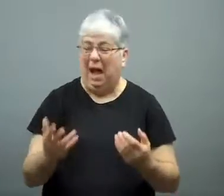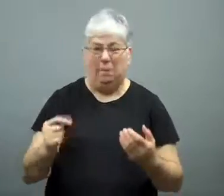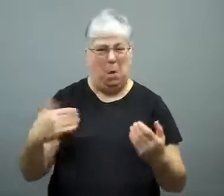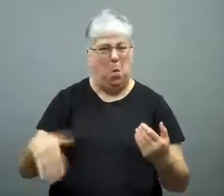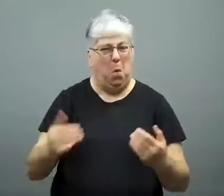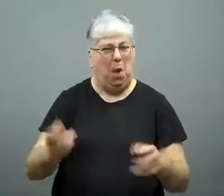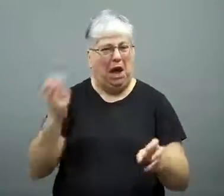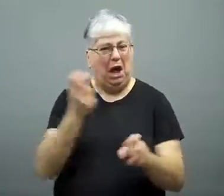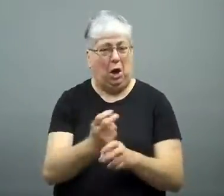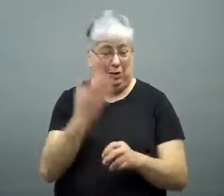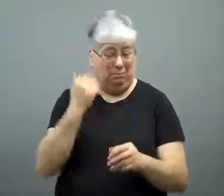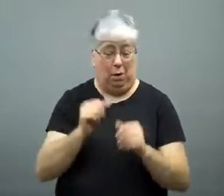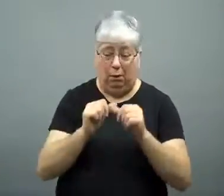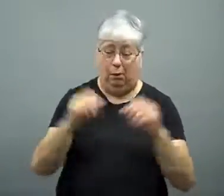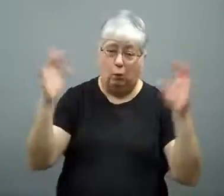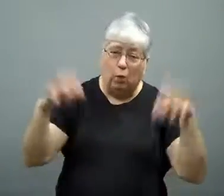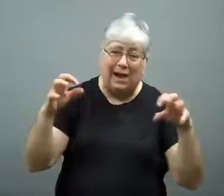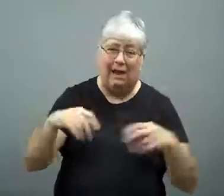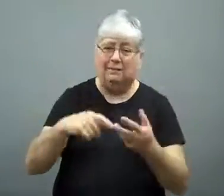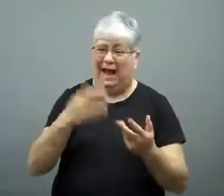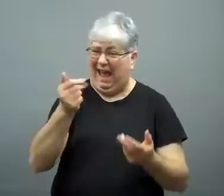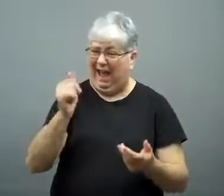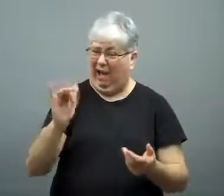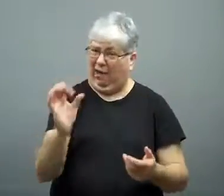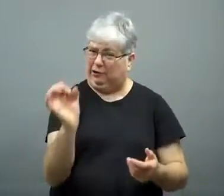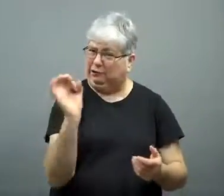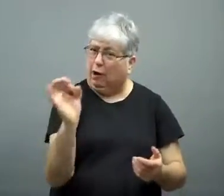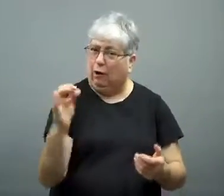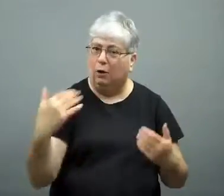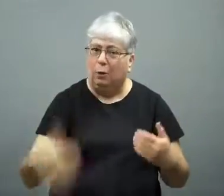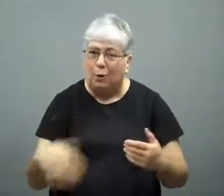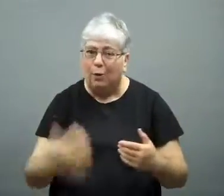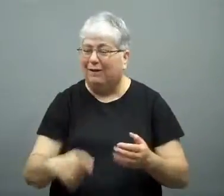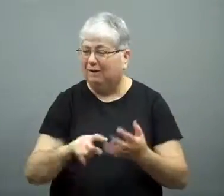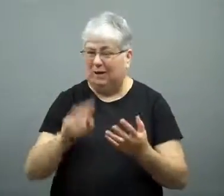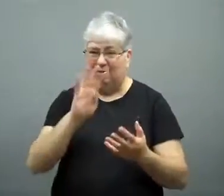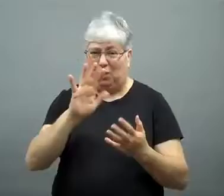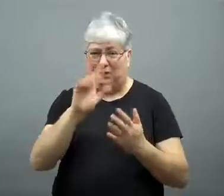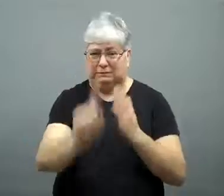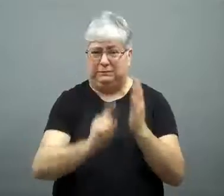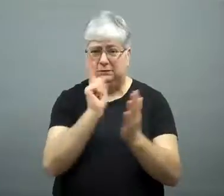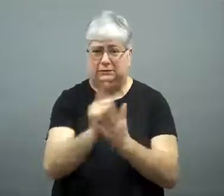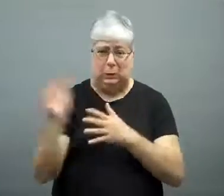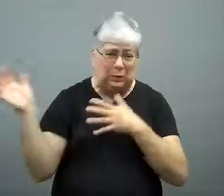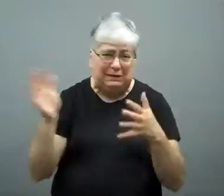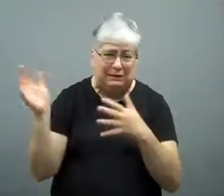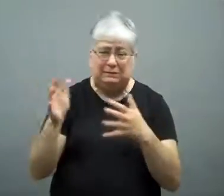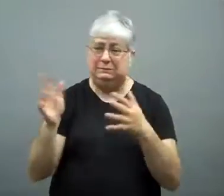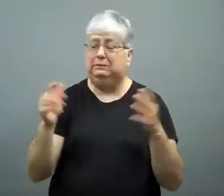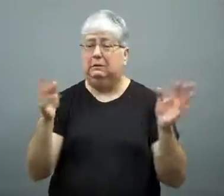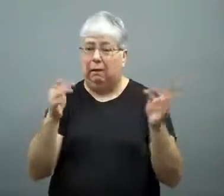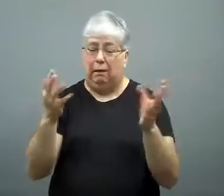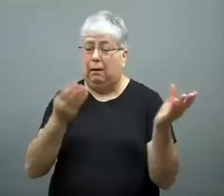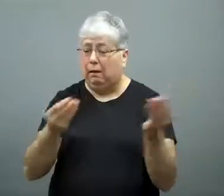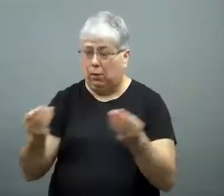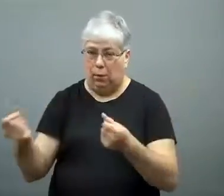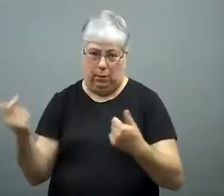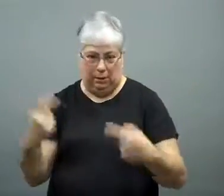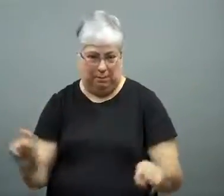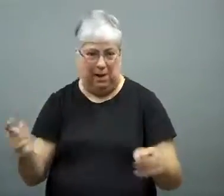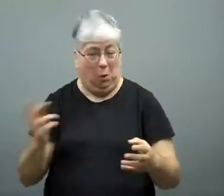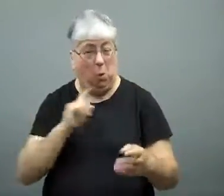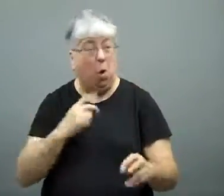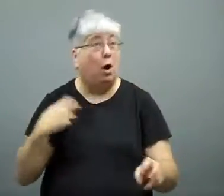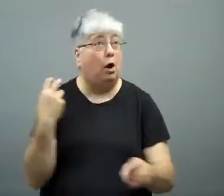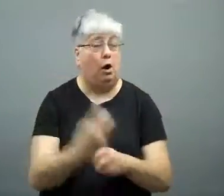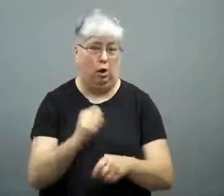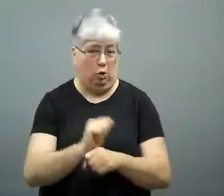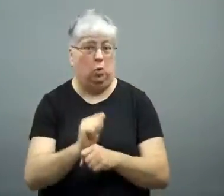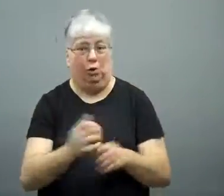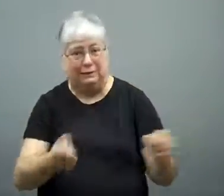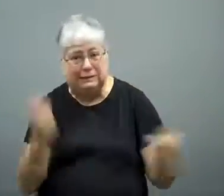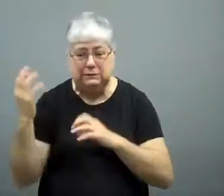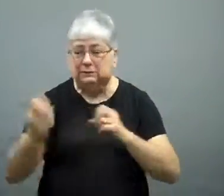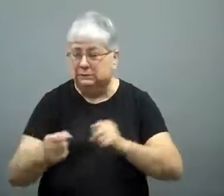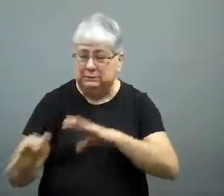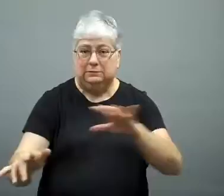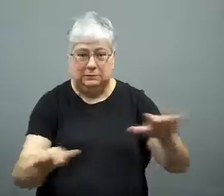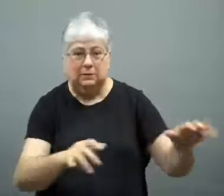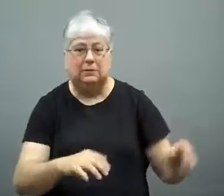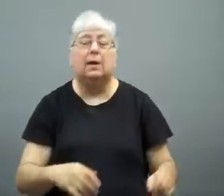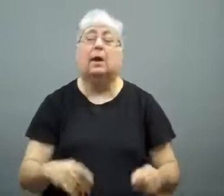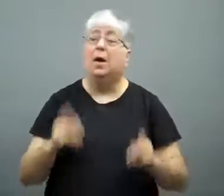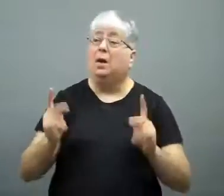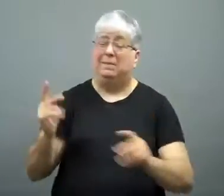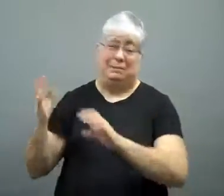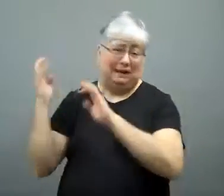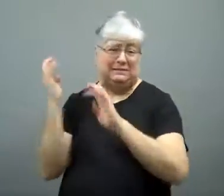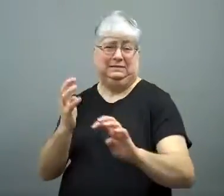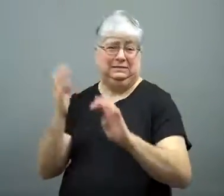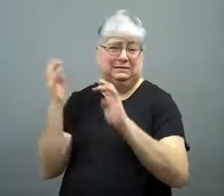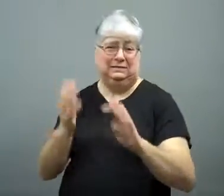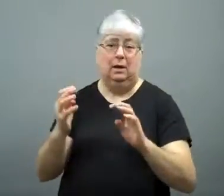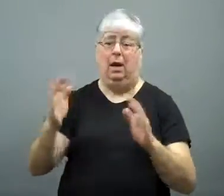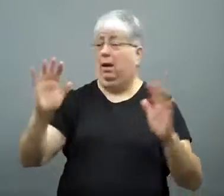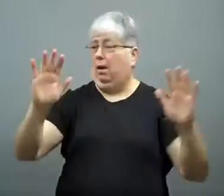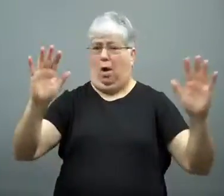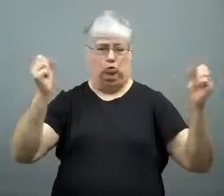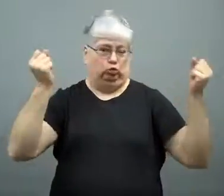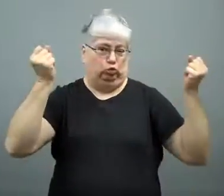It was difficult, as it continued to rain, with large hail and winds of 45 mph.